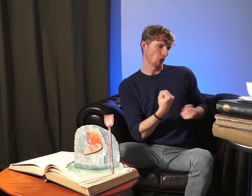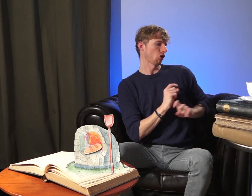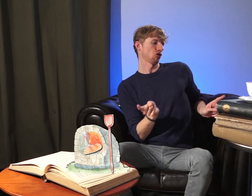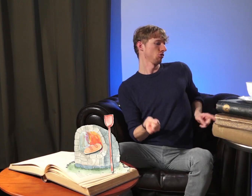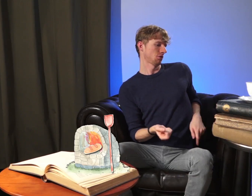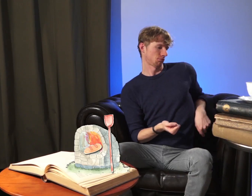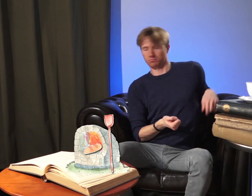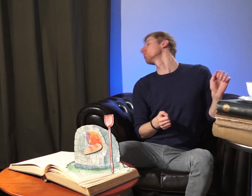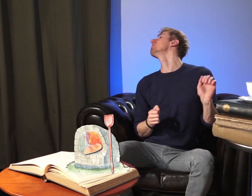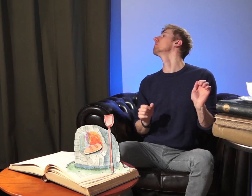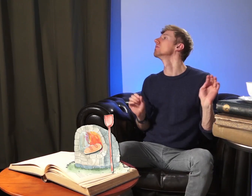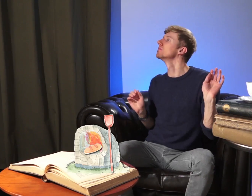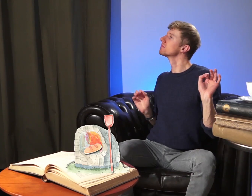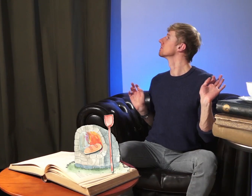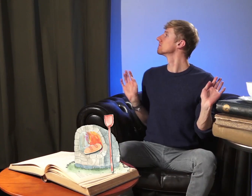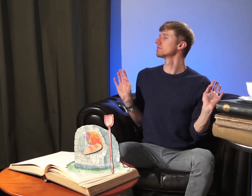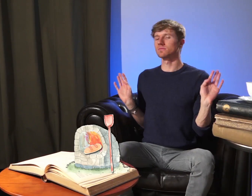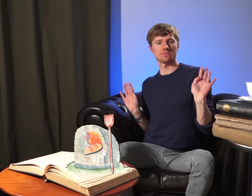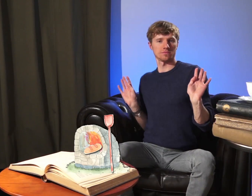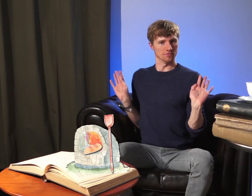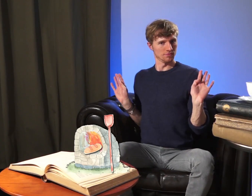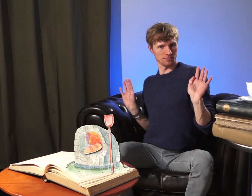"I don´t want to get dirty!" And she walked on.